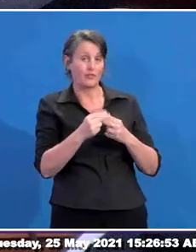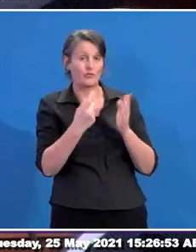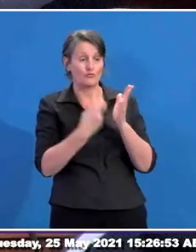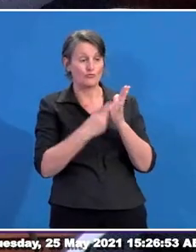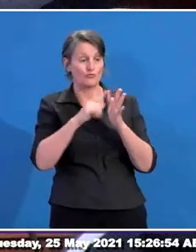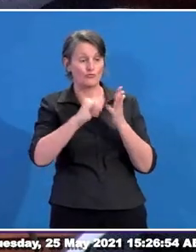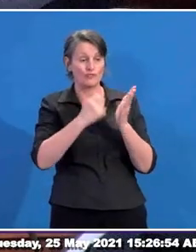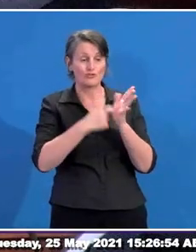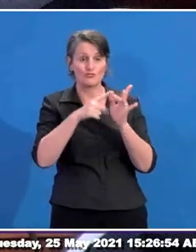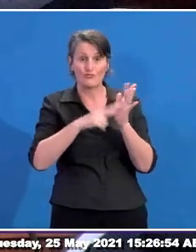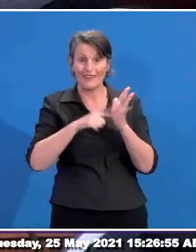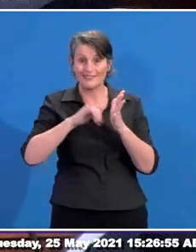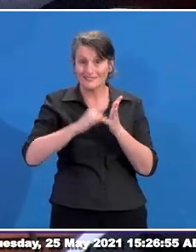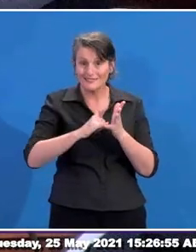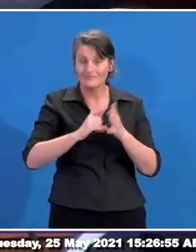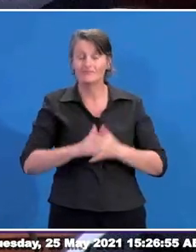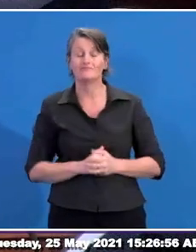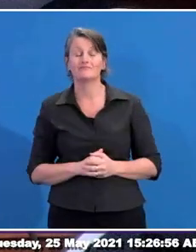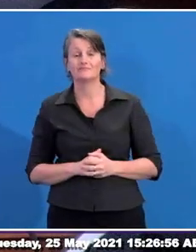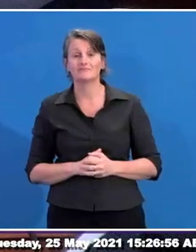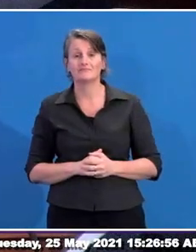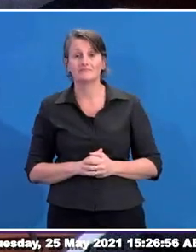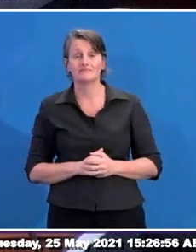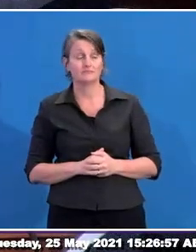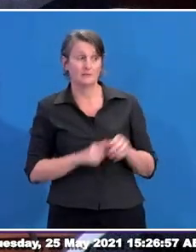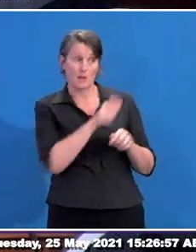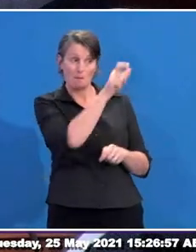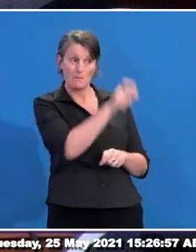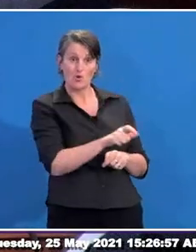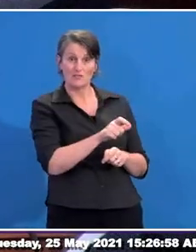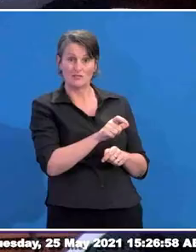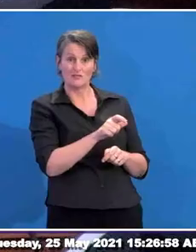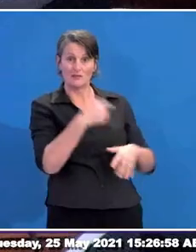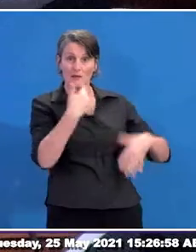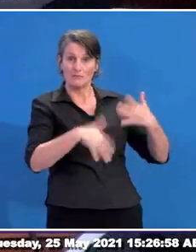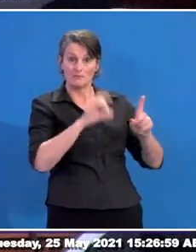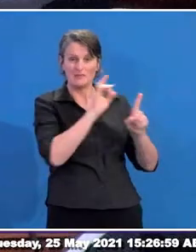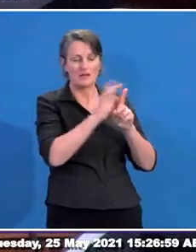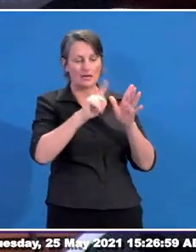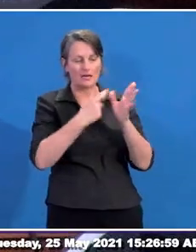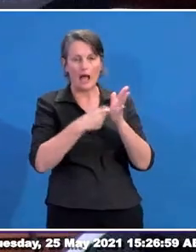attention for self-harm injuries per Carl's behaviour support plan.